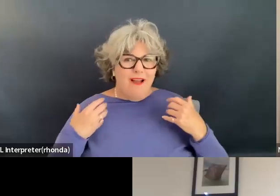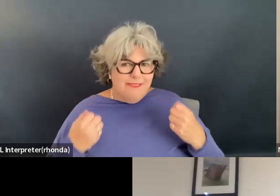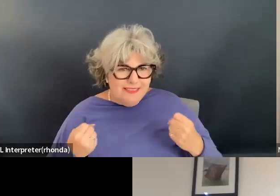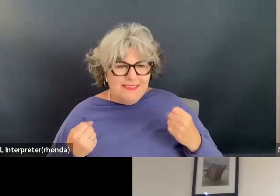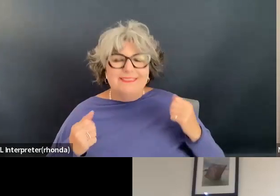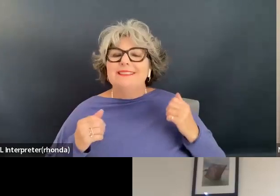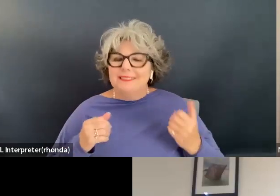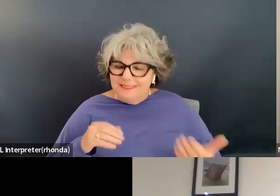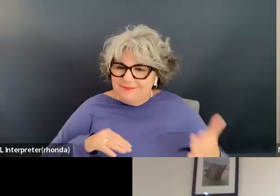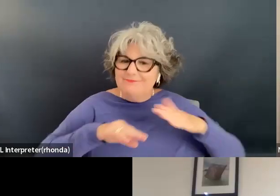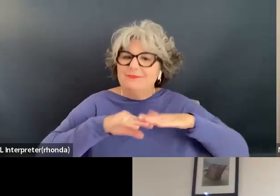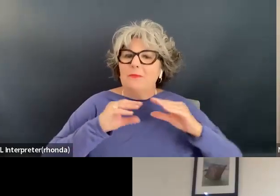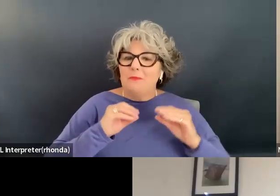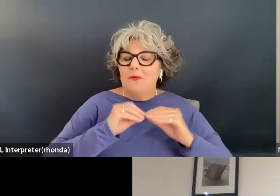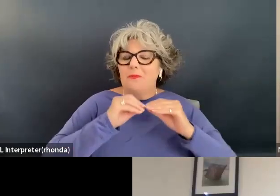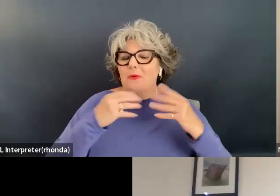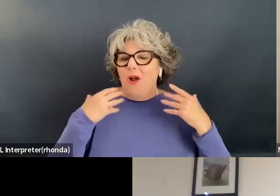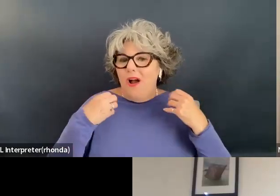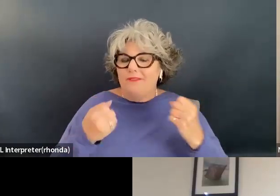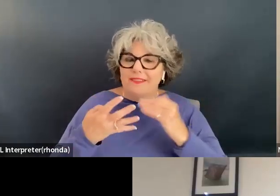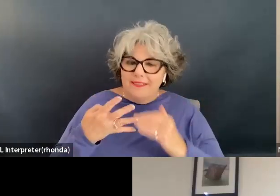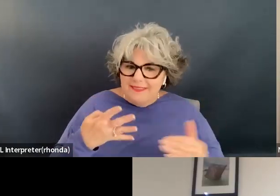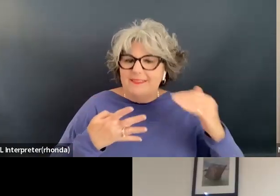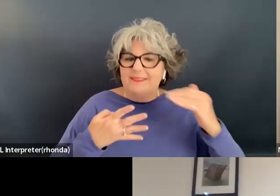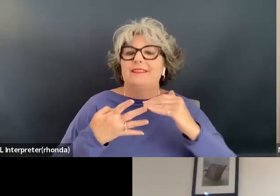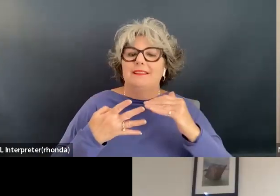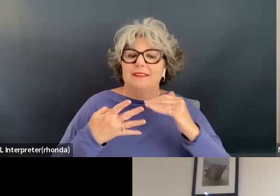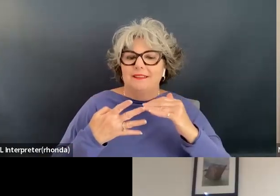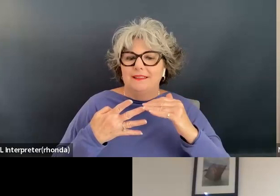and he gained more confidence now. And then the next step was the crew of the film,